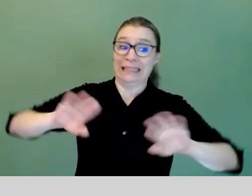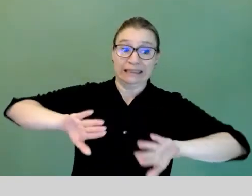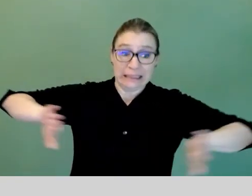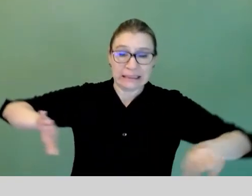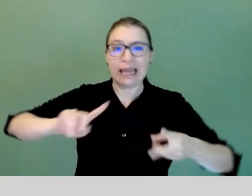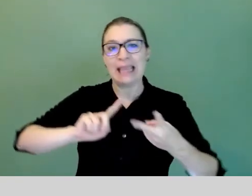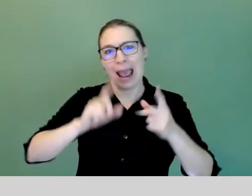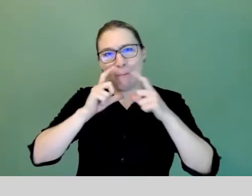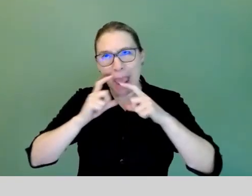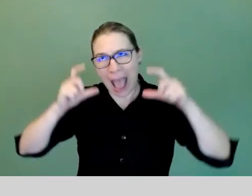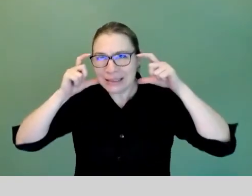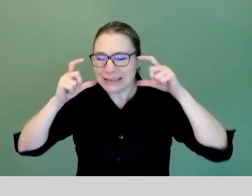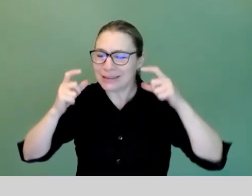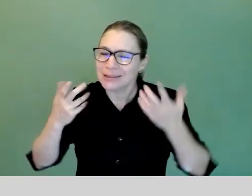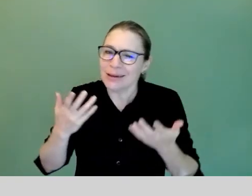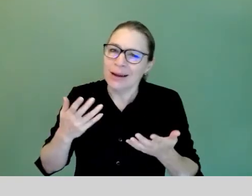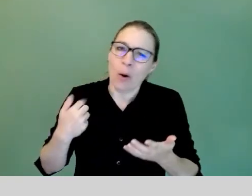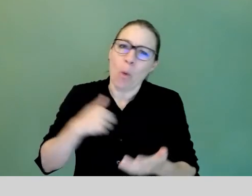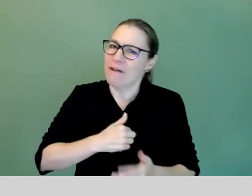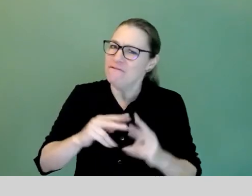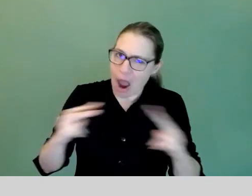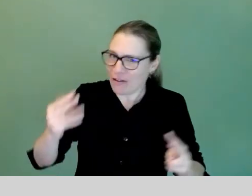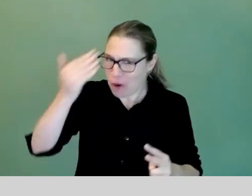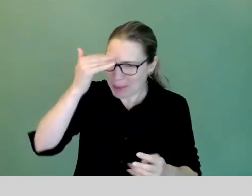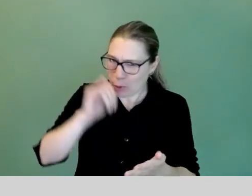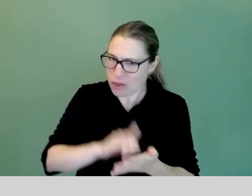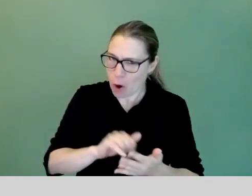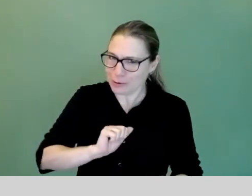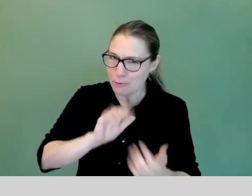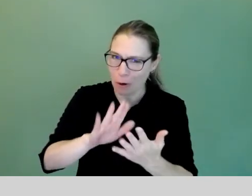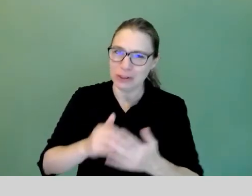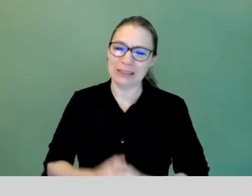which we have been oh so familiar with throughout the COVID-19 pandemic.